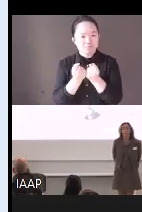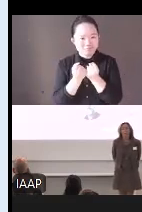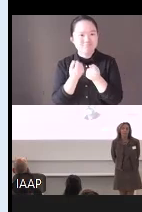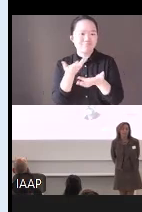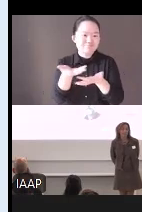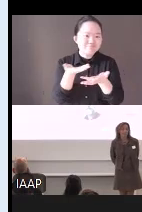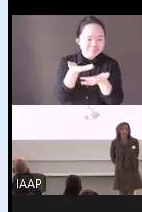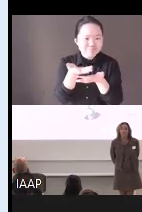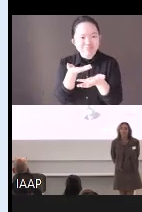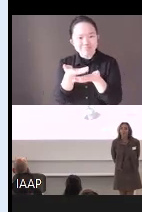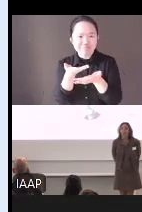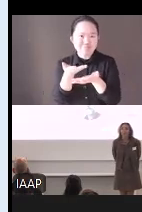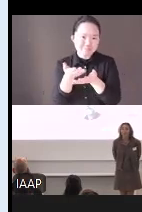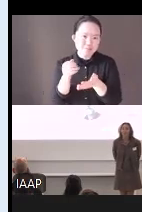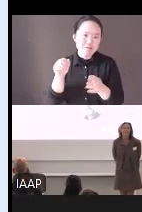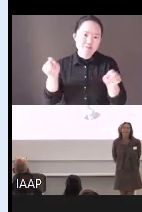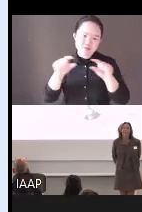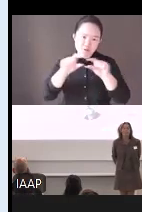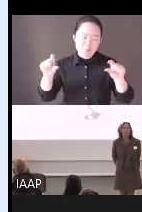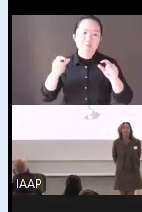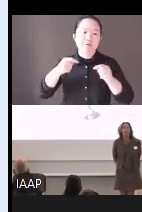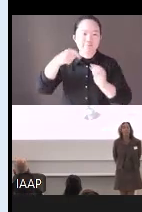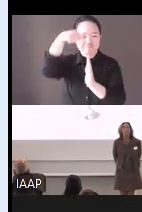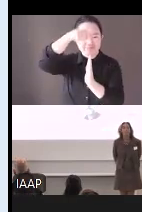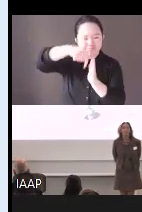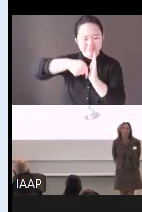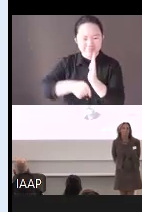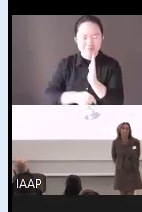and also for all of you who are here today, is that of course, this event is eligible